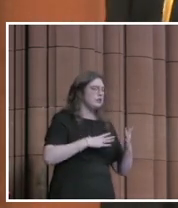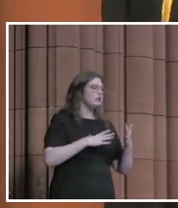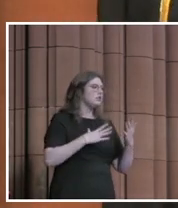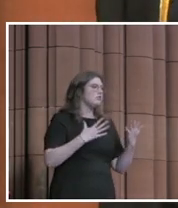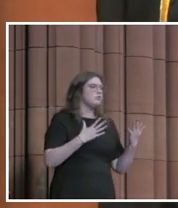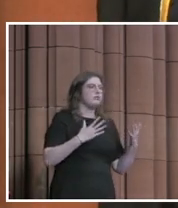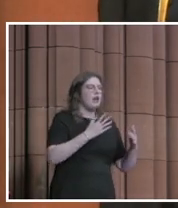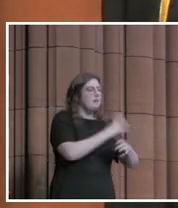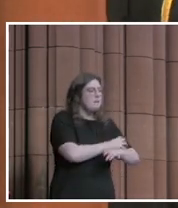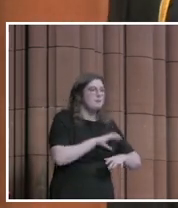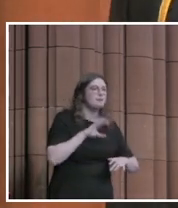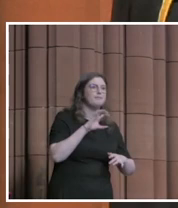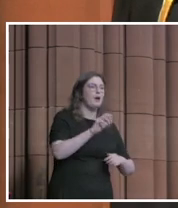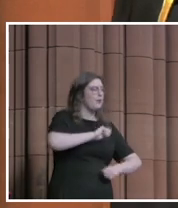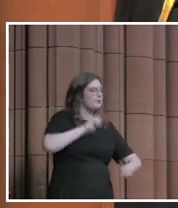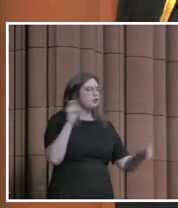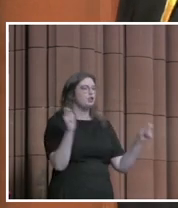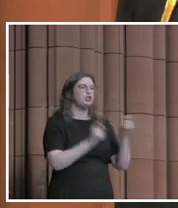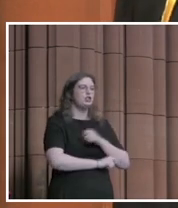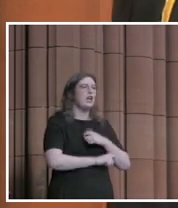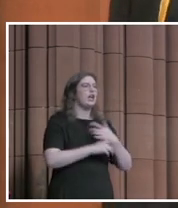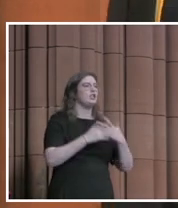that conserves an occupational psychology that enlightens.